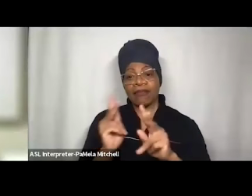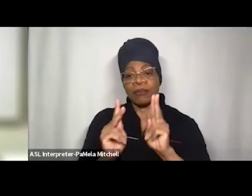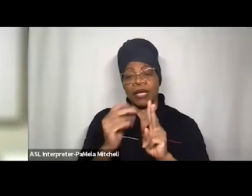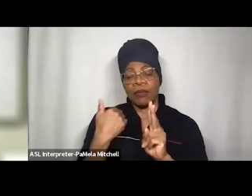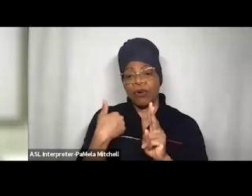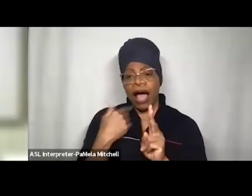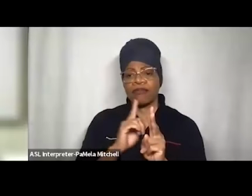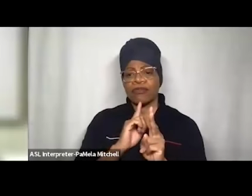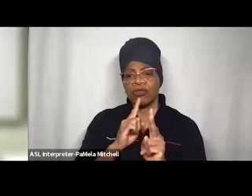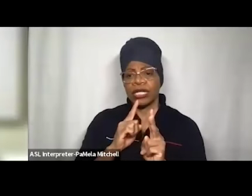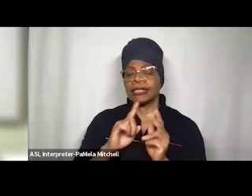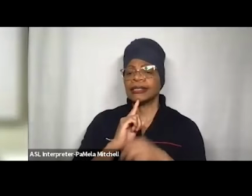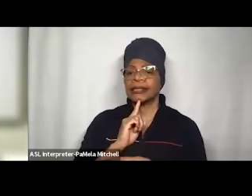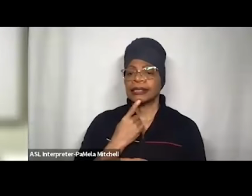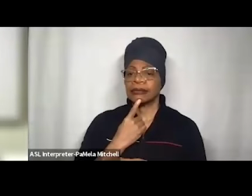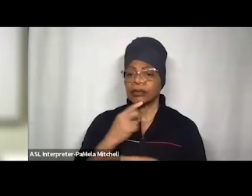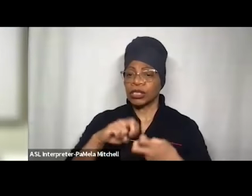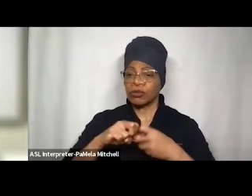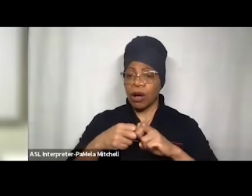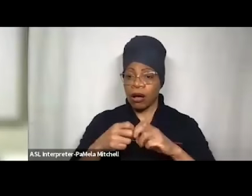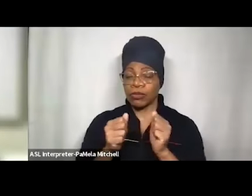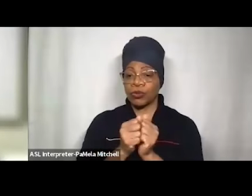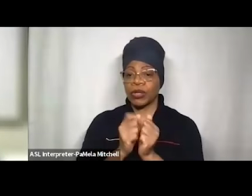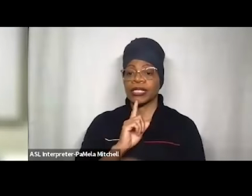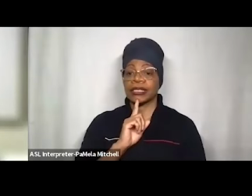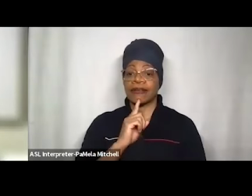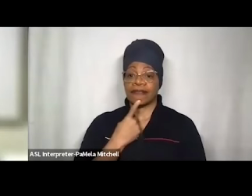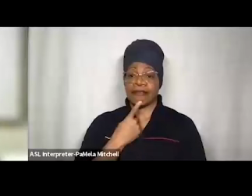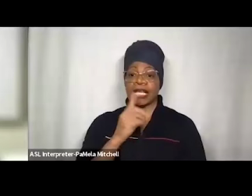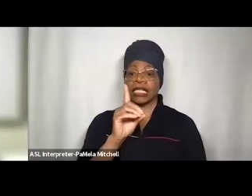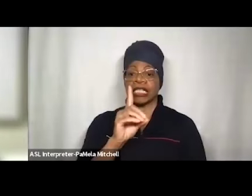with severe disorders on the mental disorders